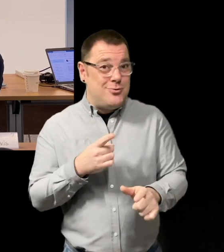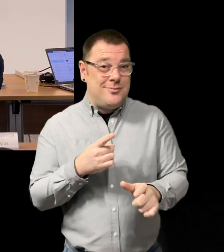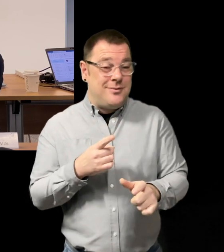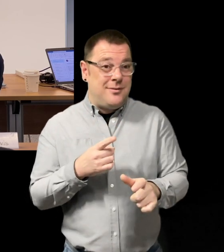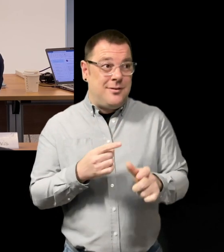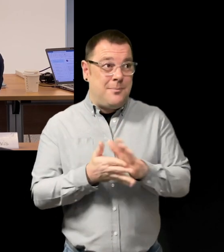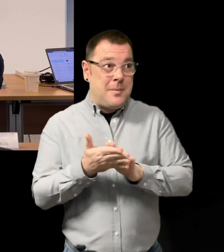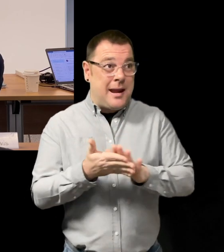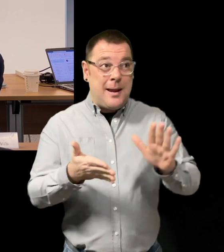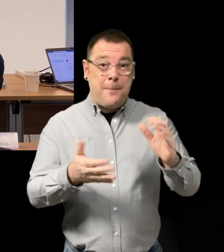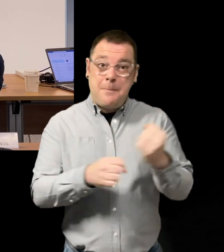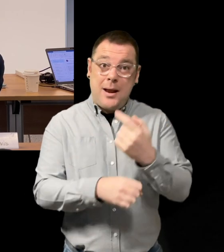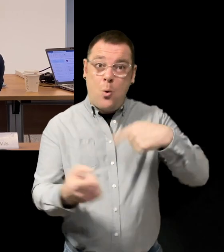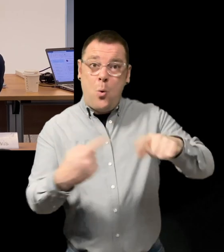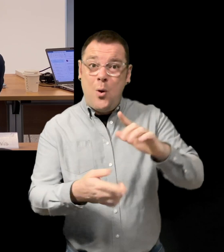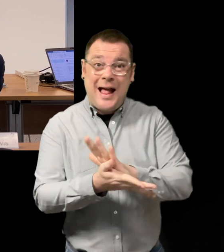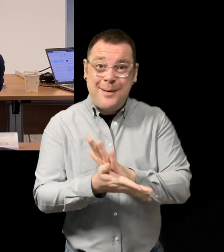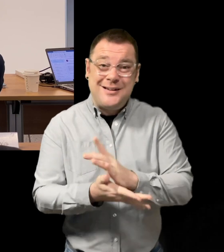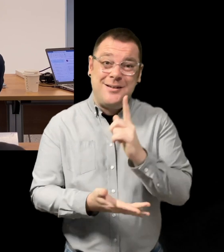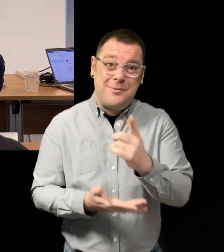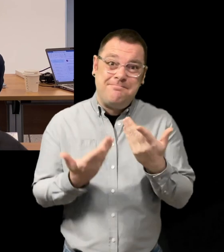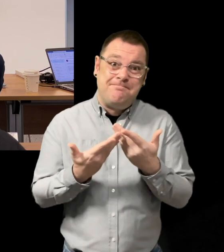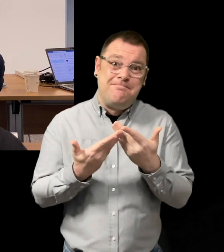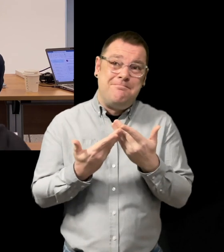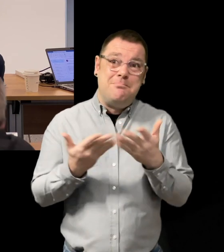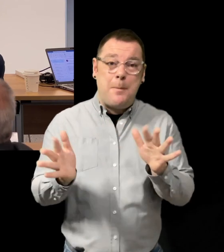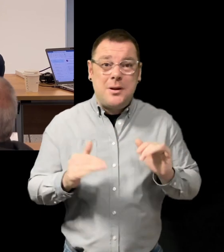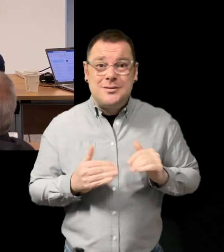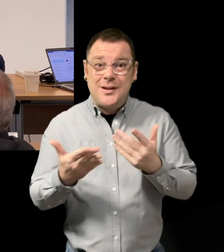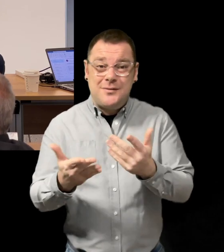may not please everyone in public service, that is almost impossible.